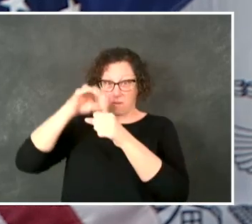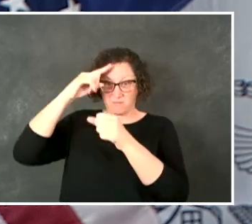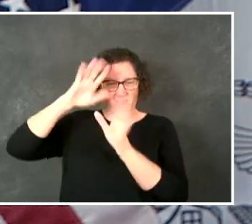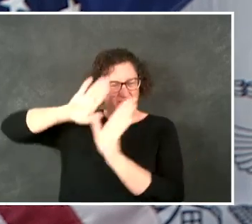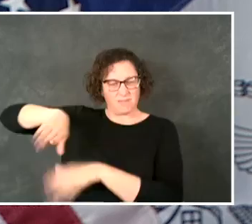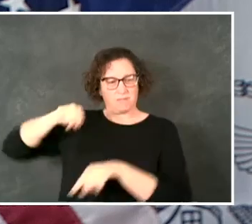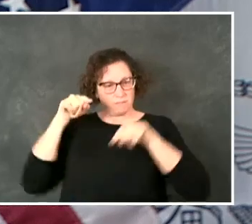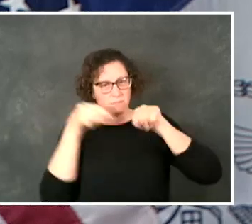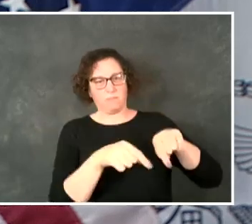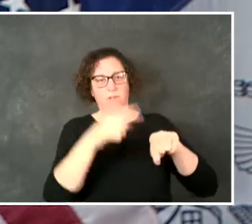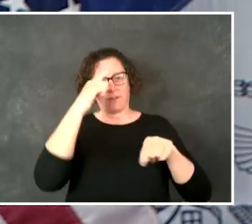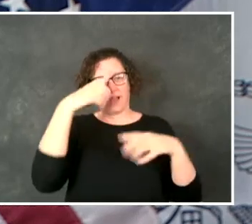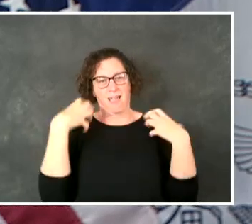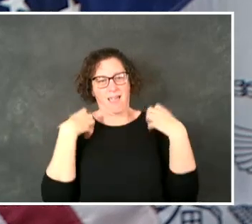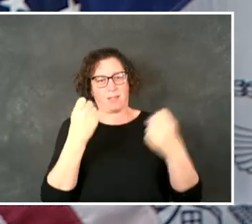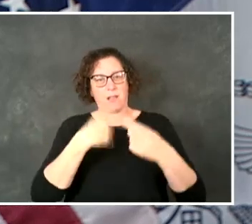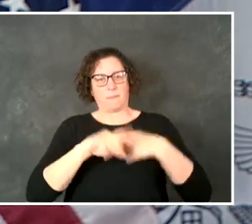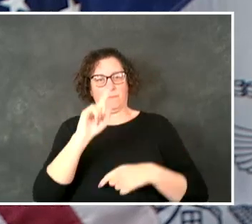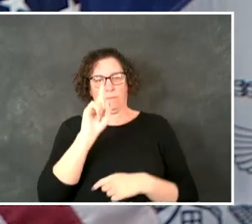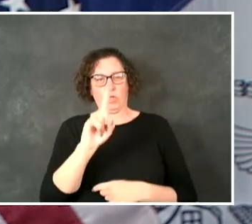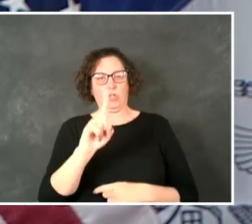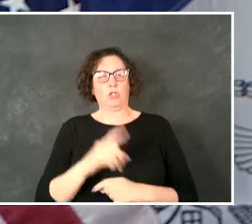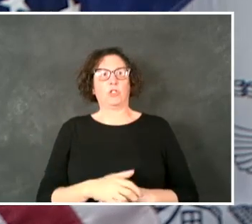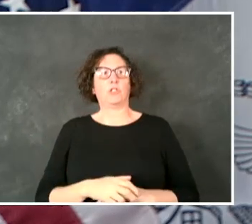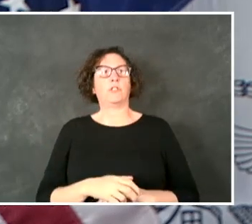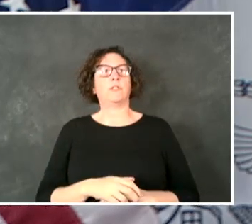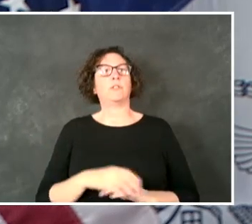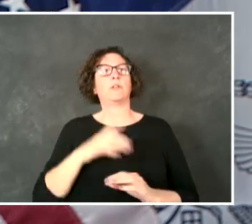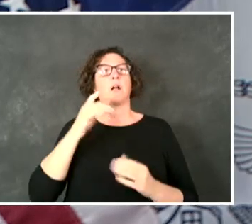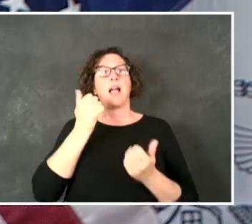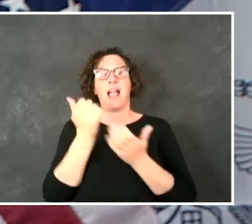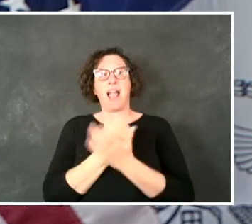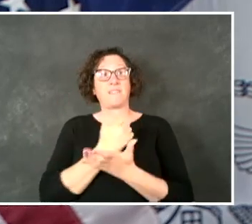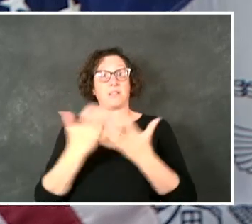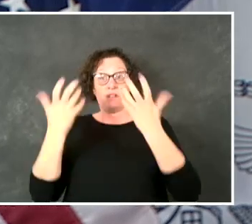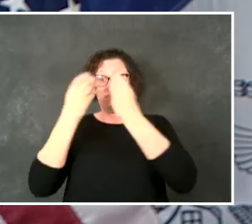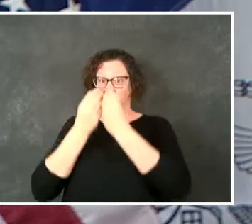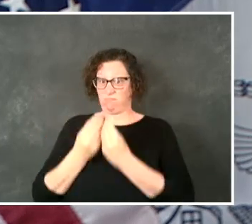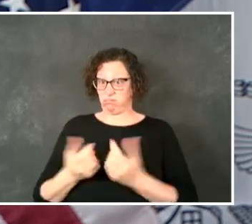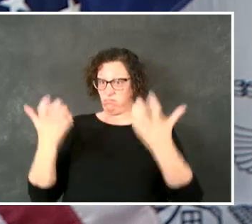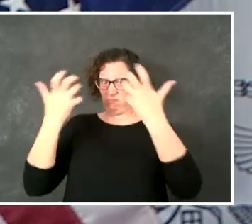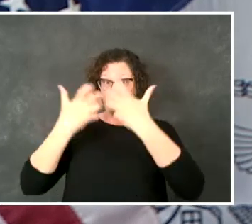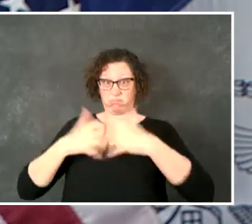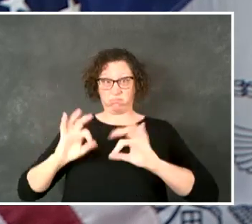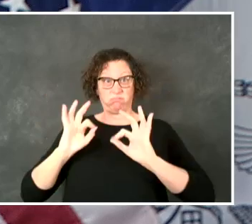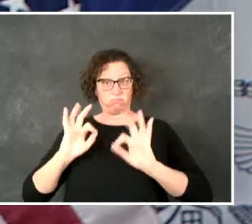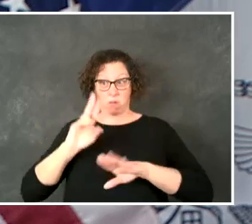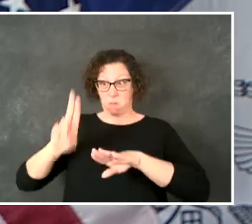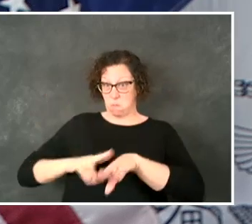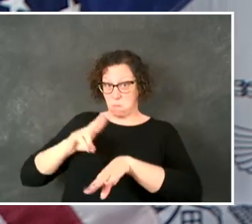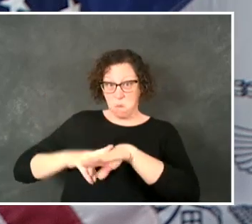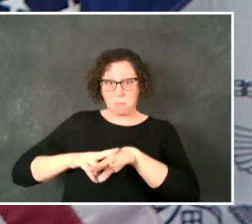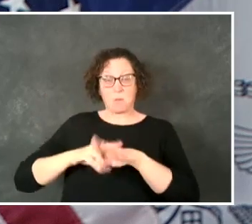GETTING OUR WHOLE SOCIETY BACK TO NORMAL AND HAVING ELECTIONS AGAIN